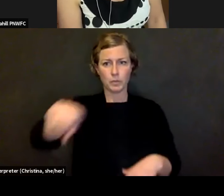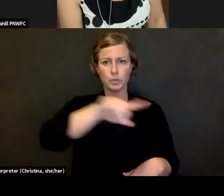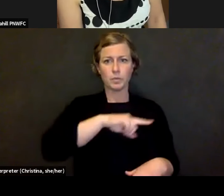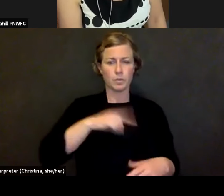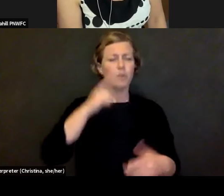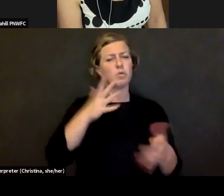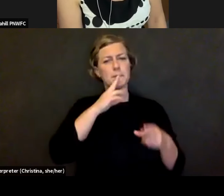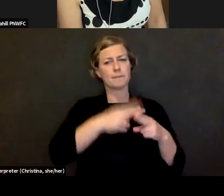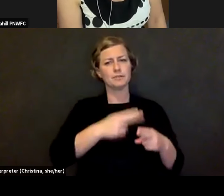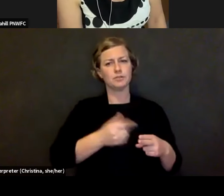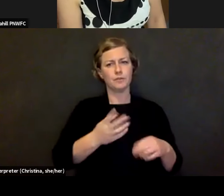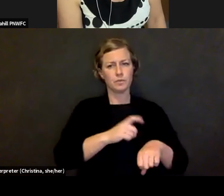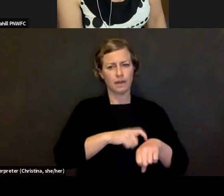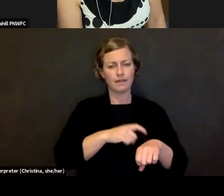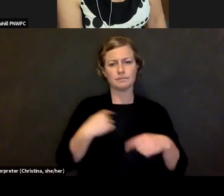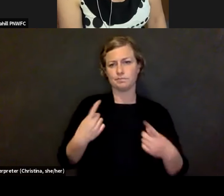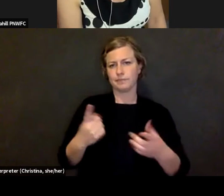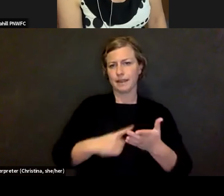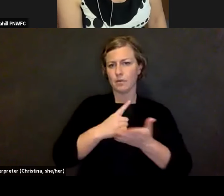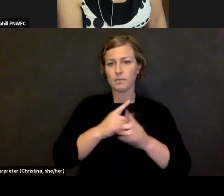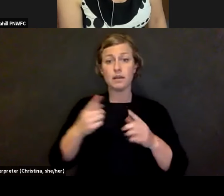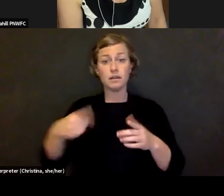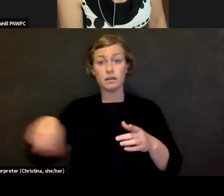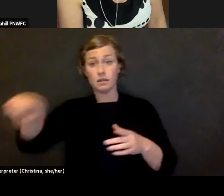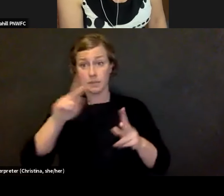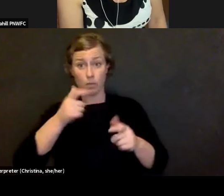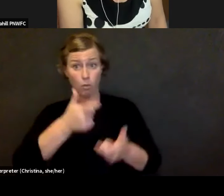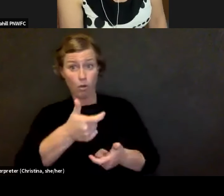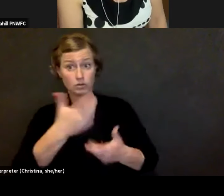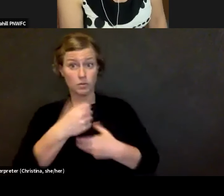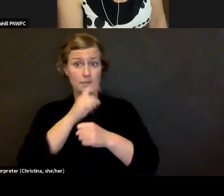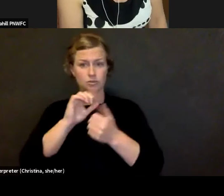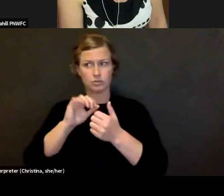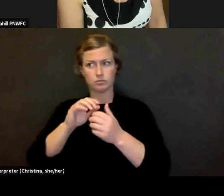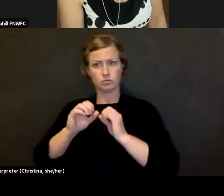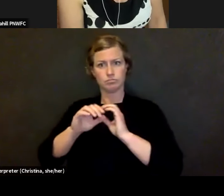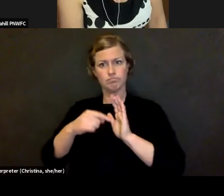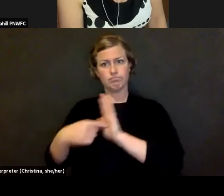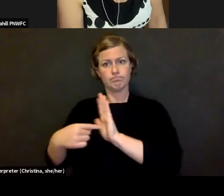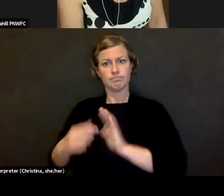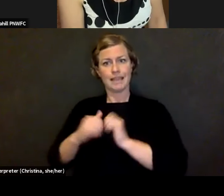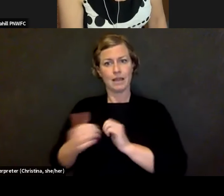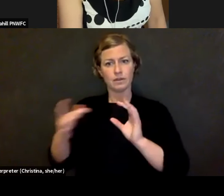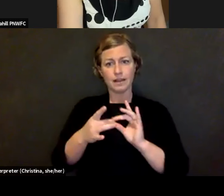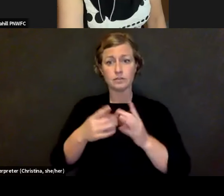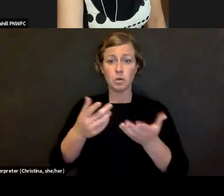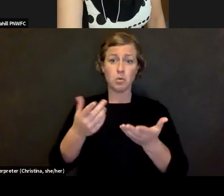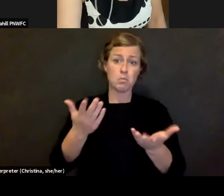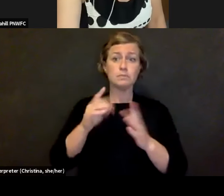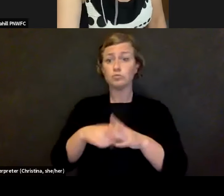ways people can engage with you. I know that we brought it up